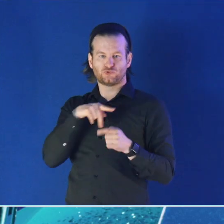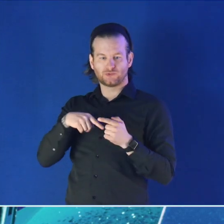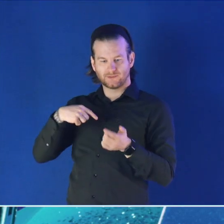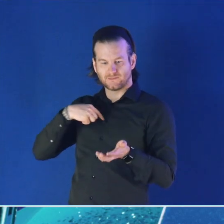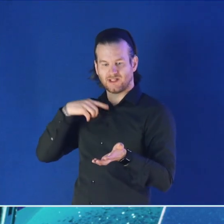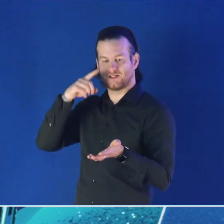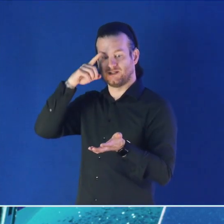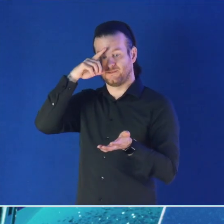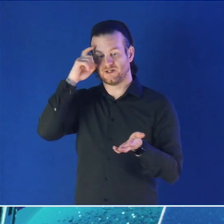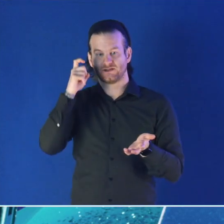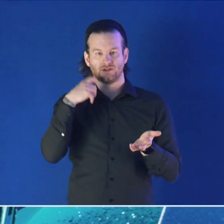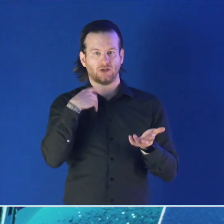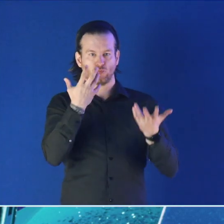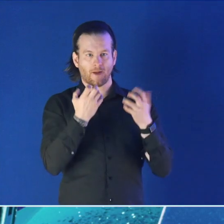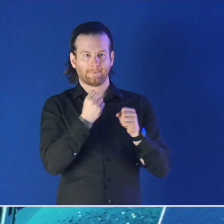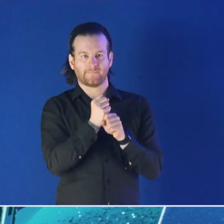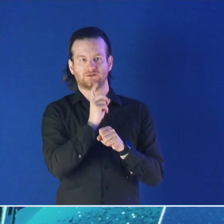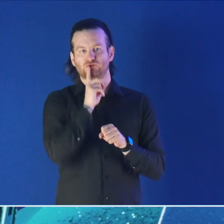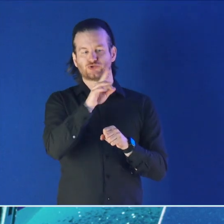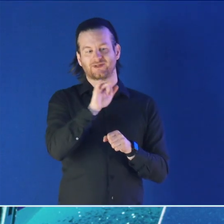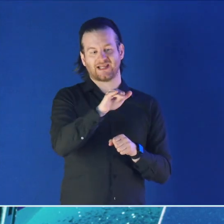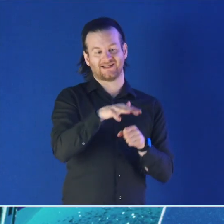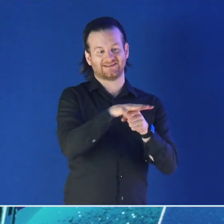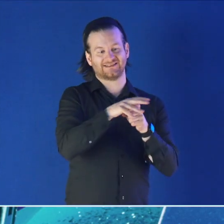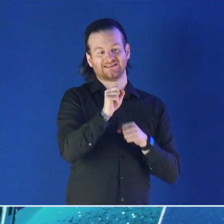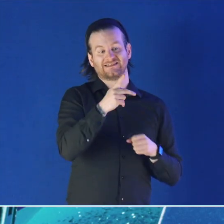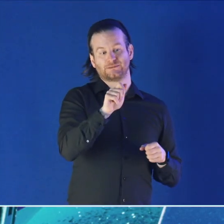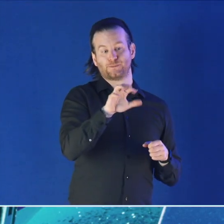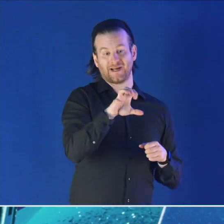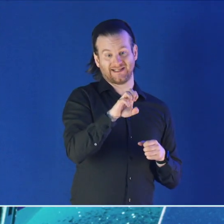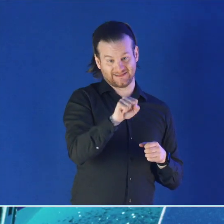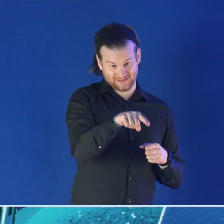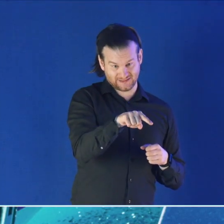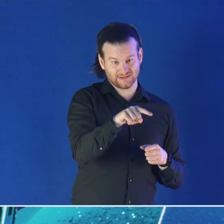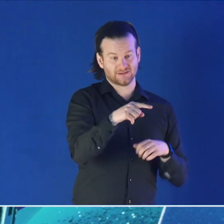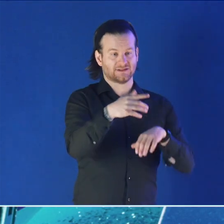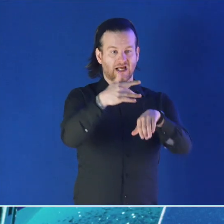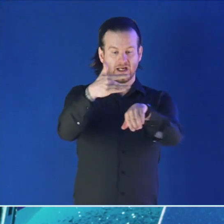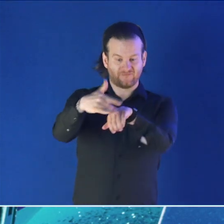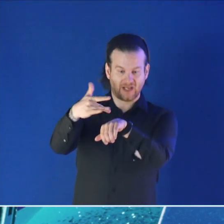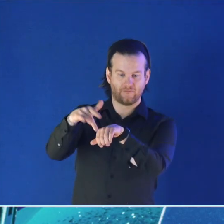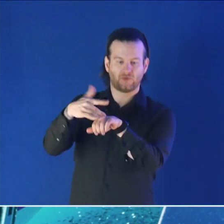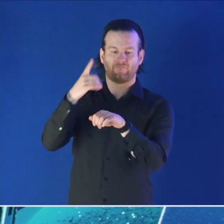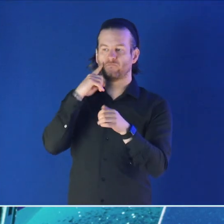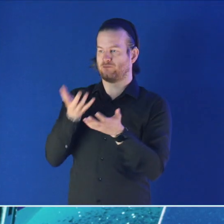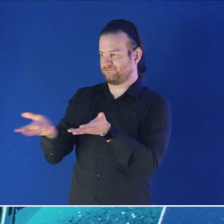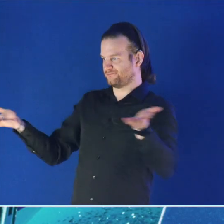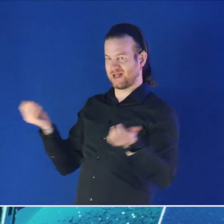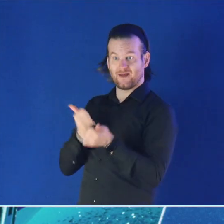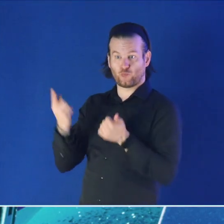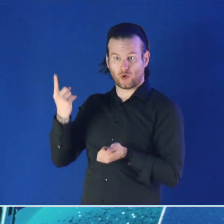for him and for everyone. And so when I think about football and being in a space